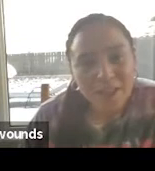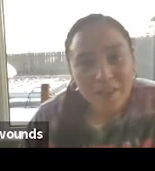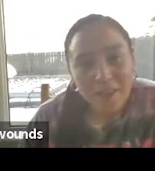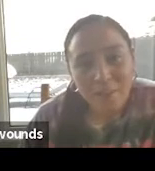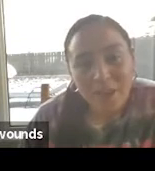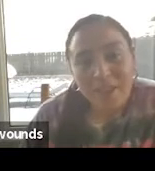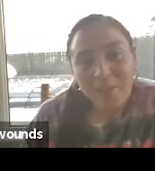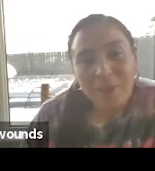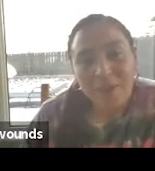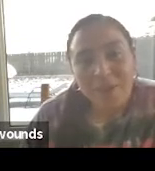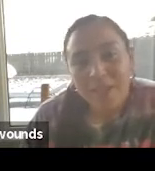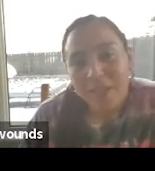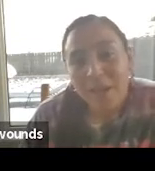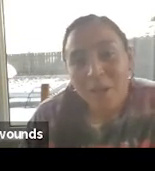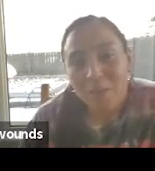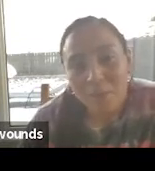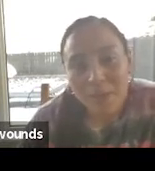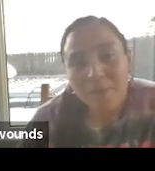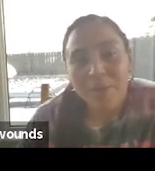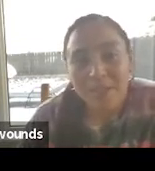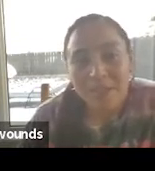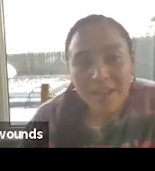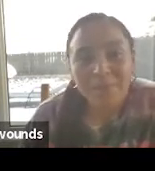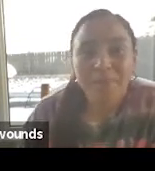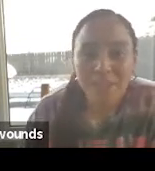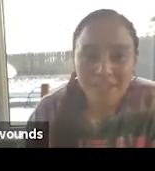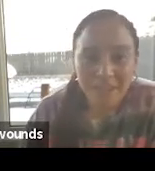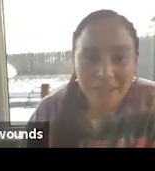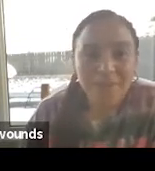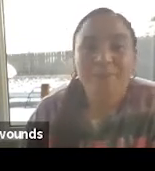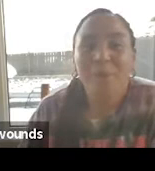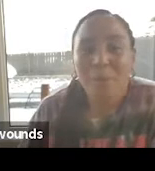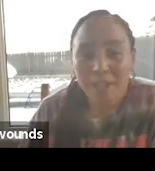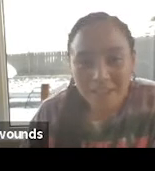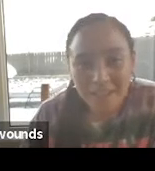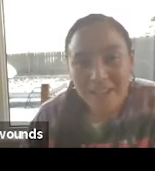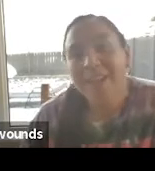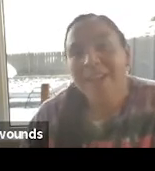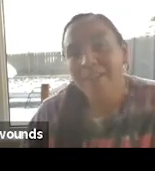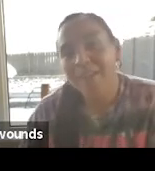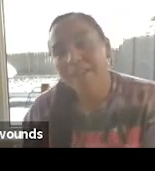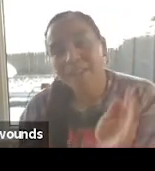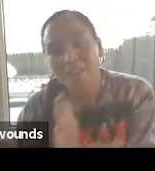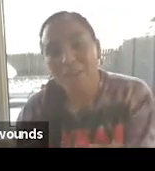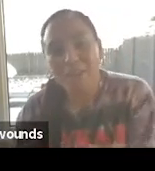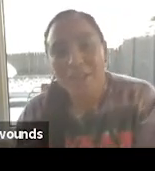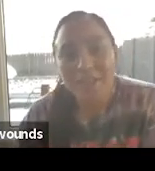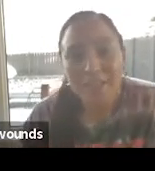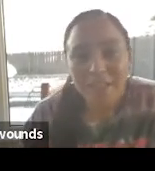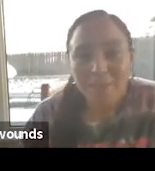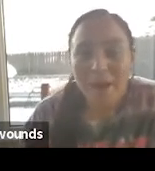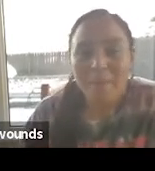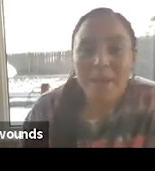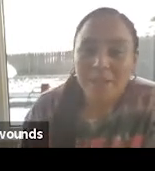And then the Black-led spiral is Wunmi, Priscille, Chantal, Omatta. And then the racialized is Pam